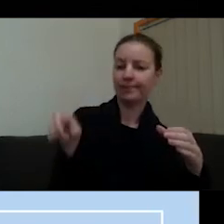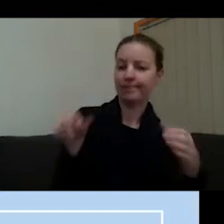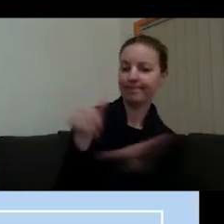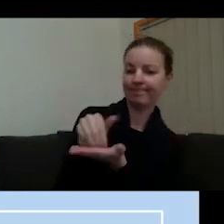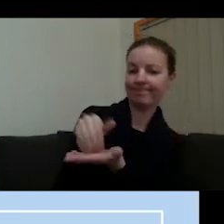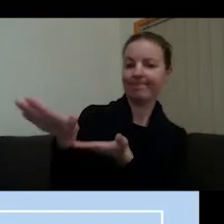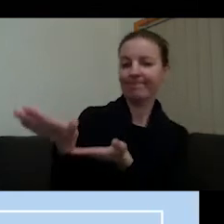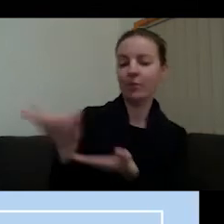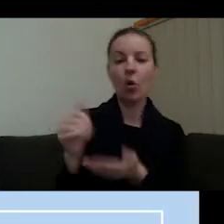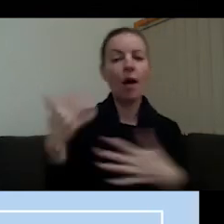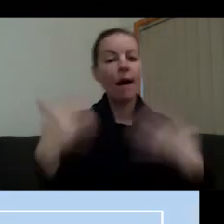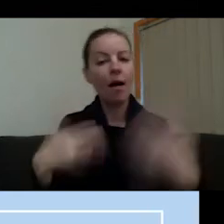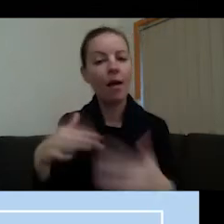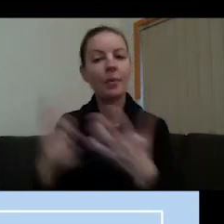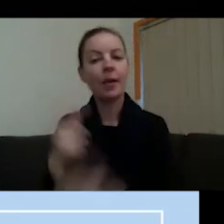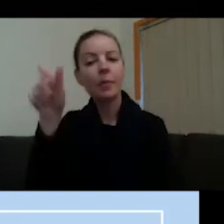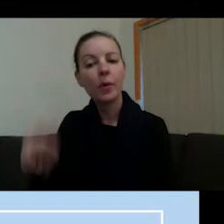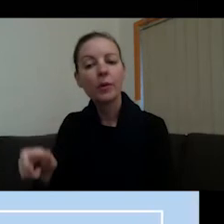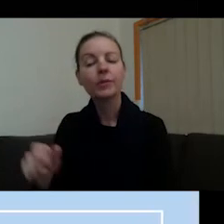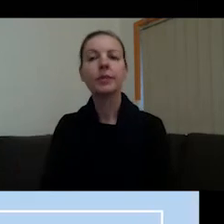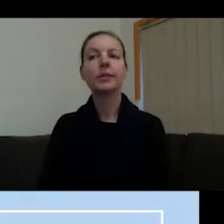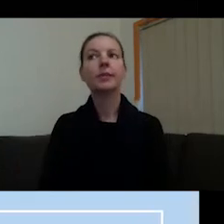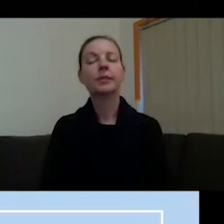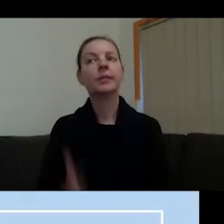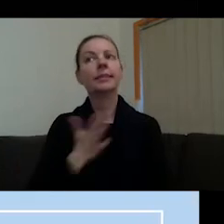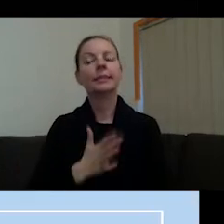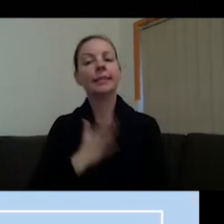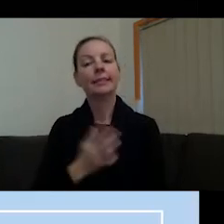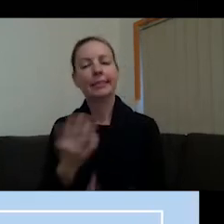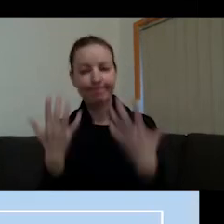somebody else, and if we want to actually work out what's happening,